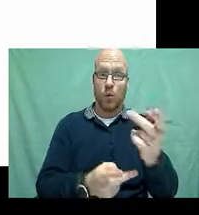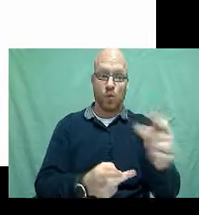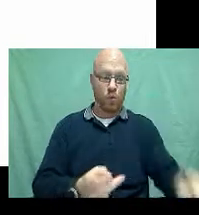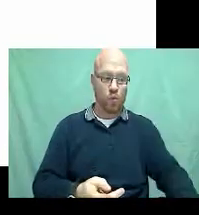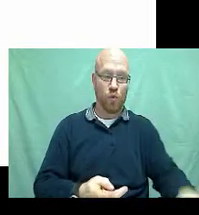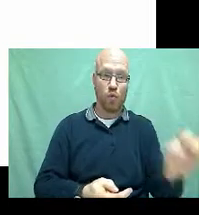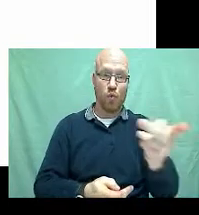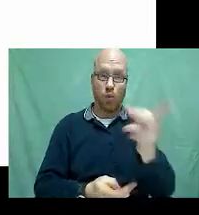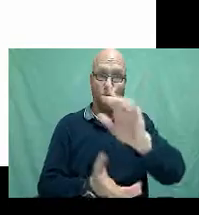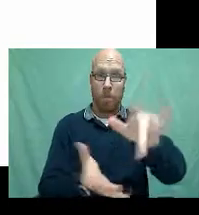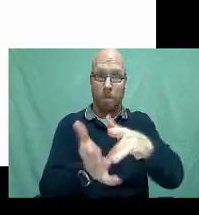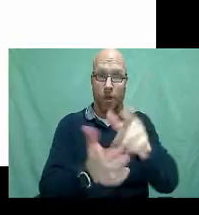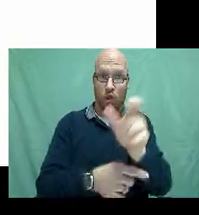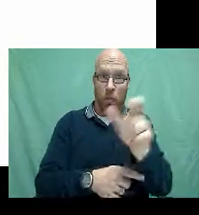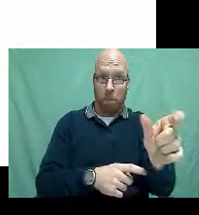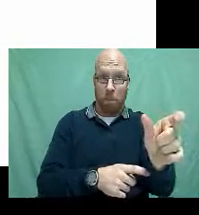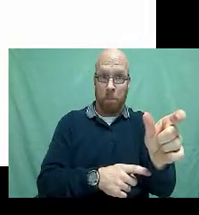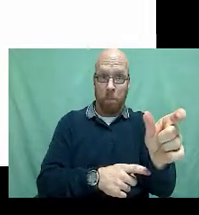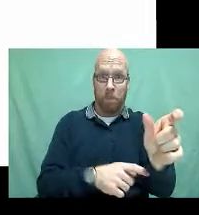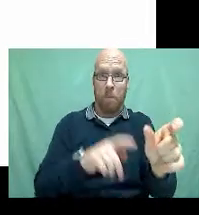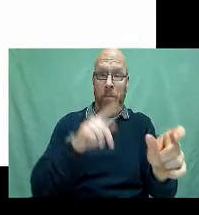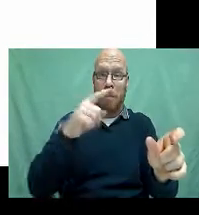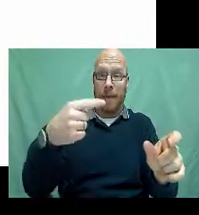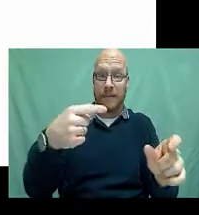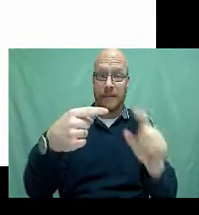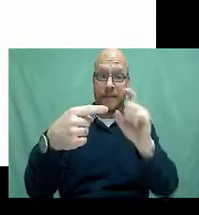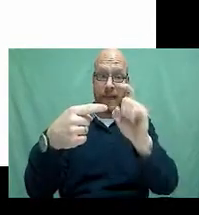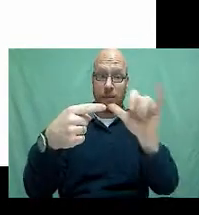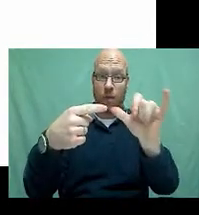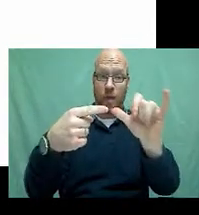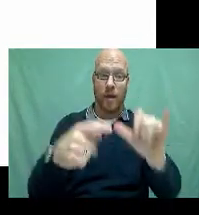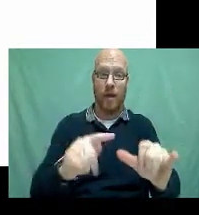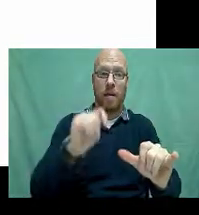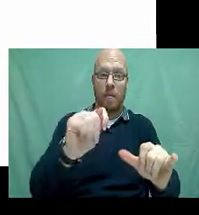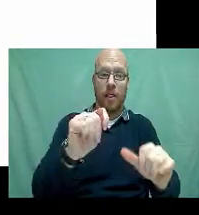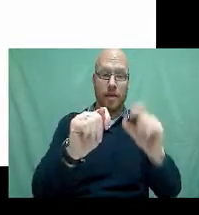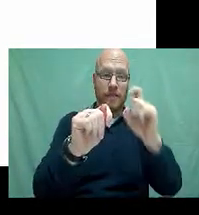OK. Now you can see we have these middle terms plus, I mean minus xy and plus xy.